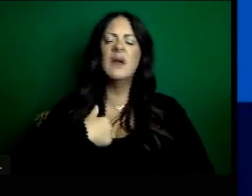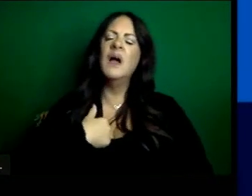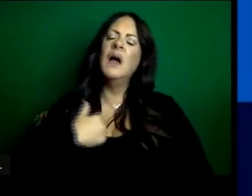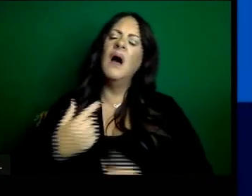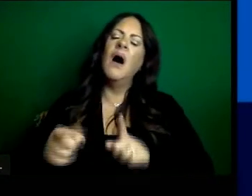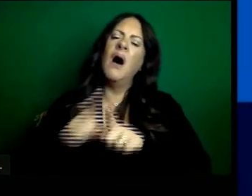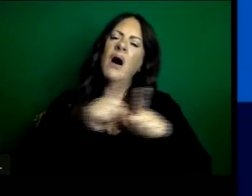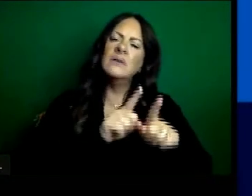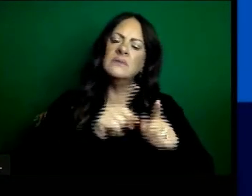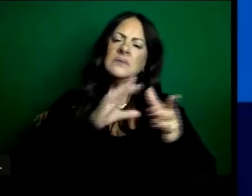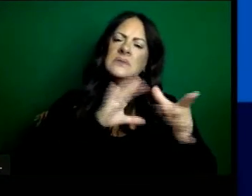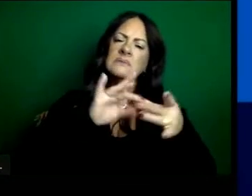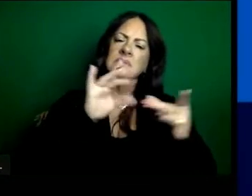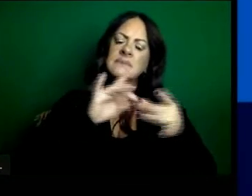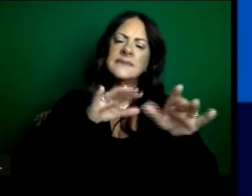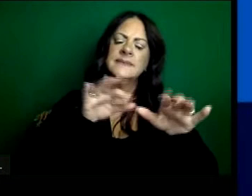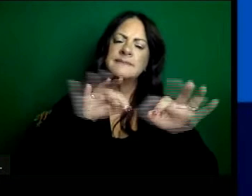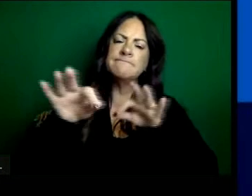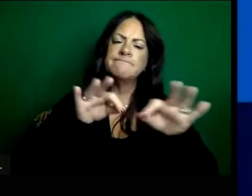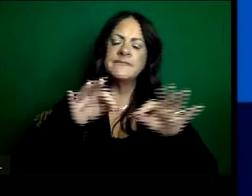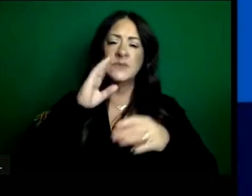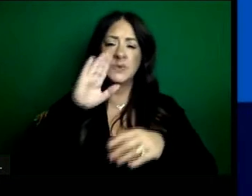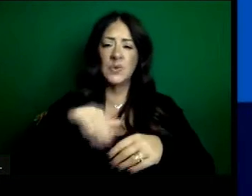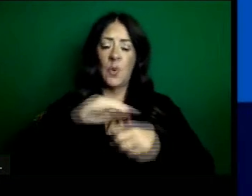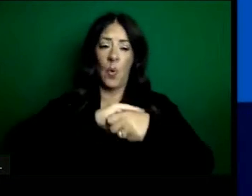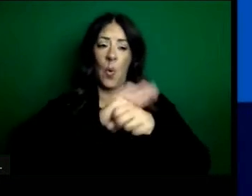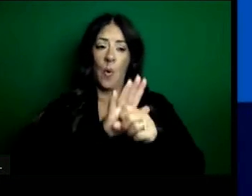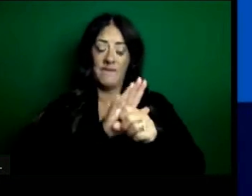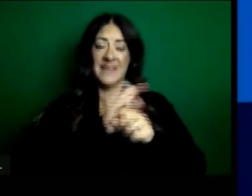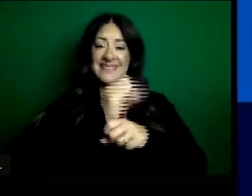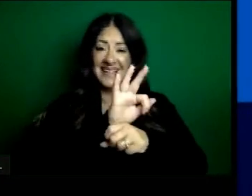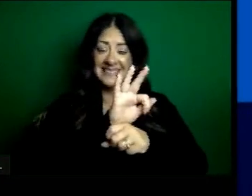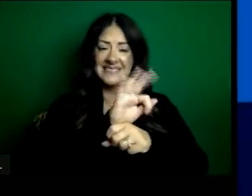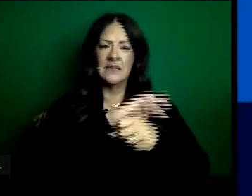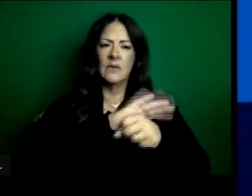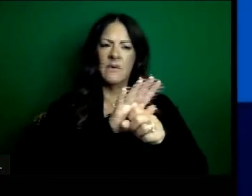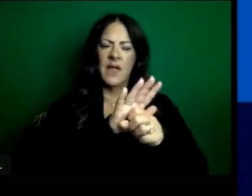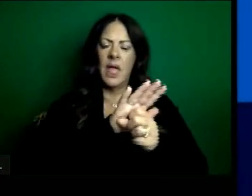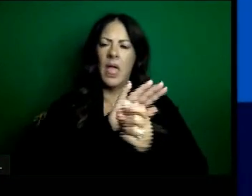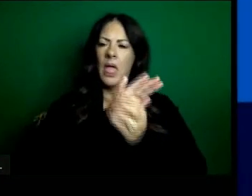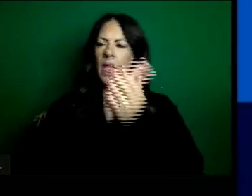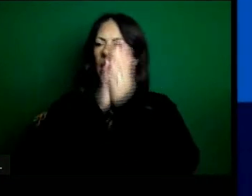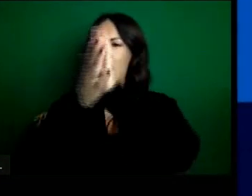SURGES IN CASES. OVER THE PAST MONTH, TWO MONTHS